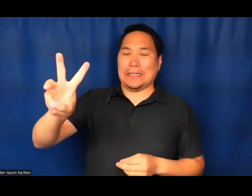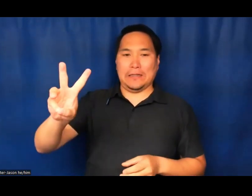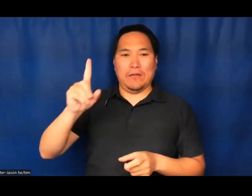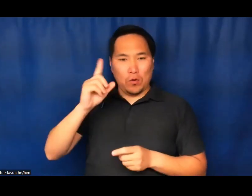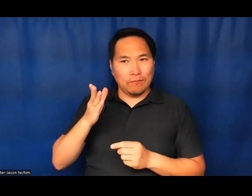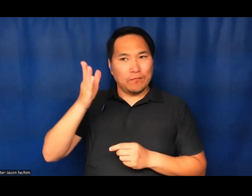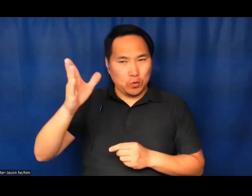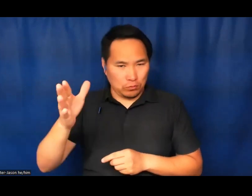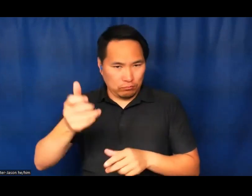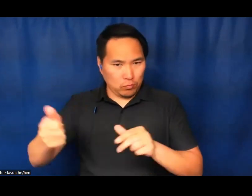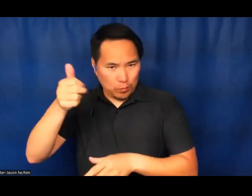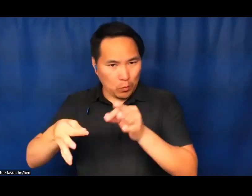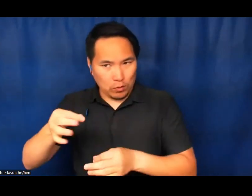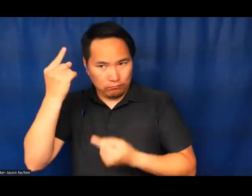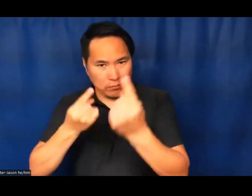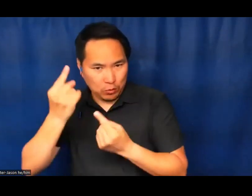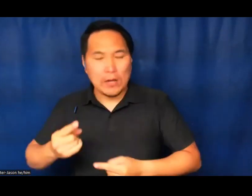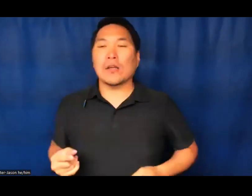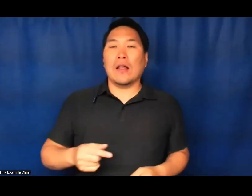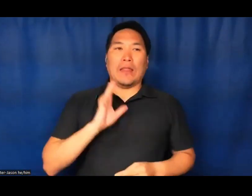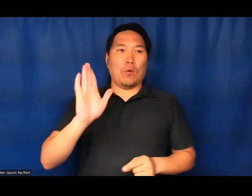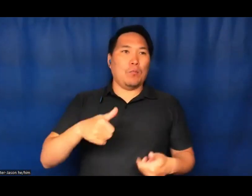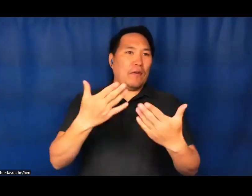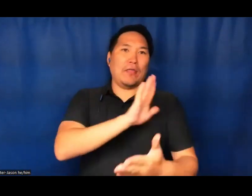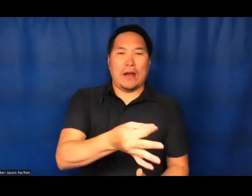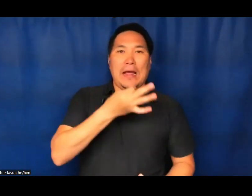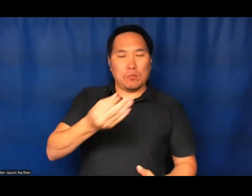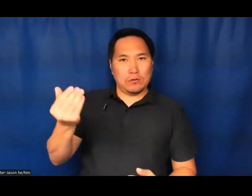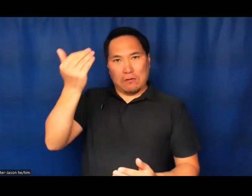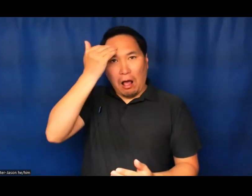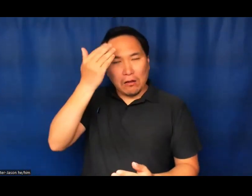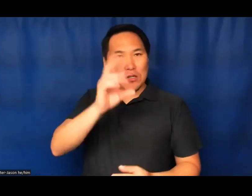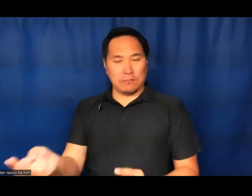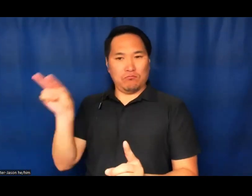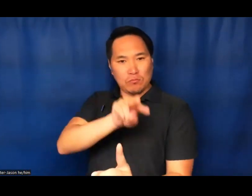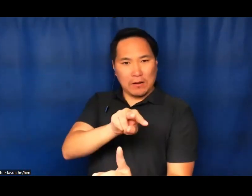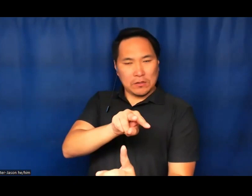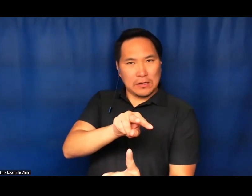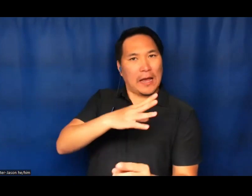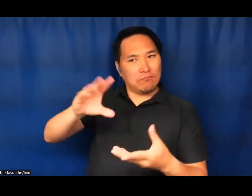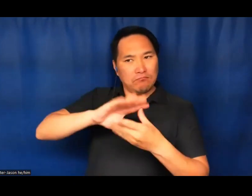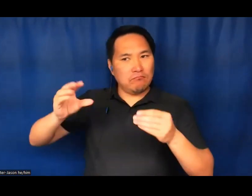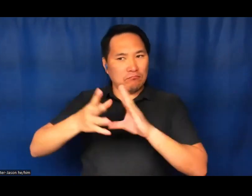And they will bring their expertise and perspective to telling us about those cases, what to look